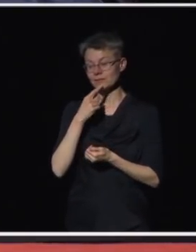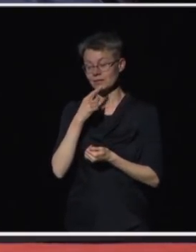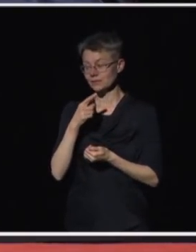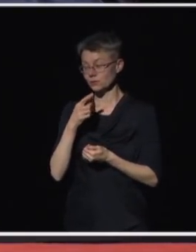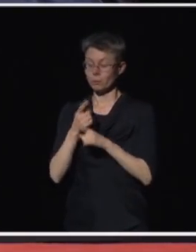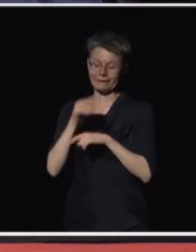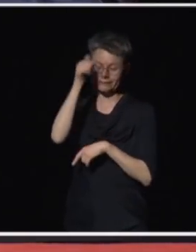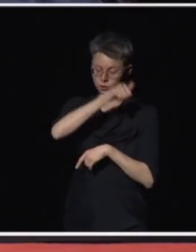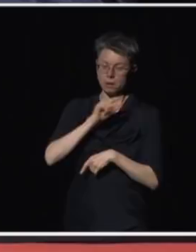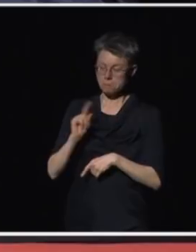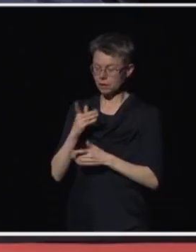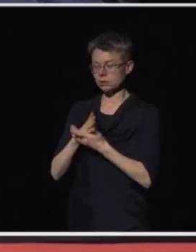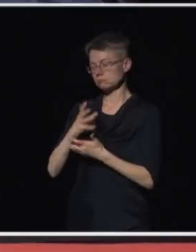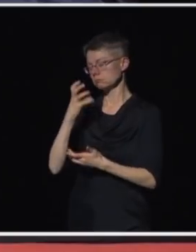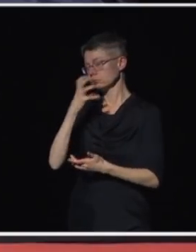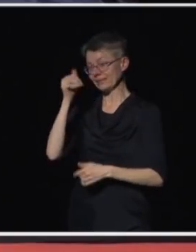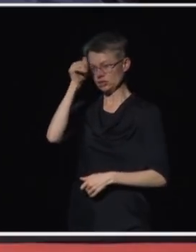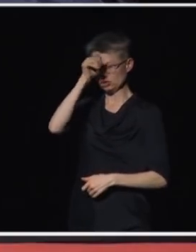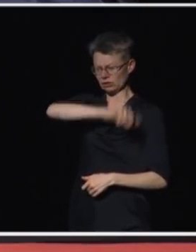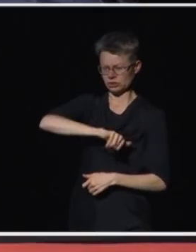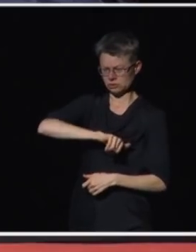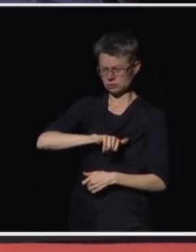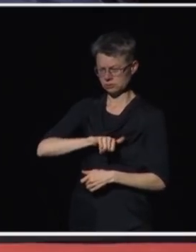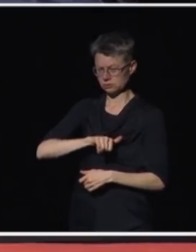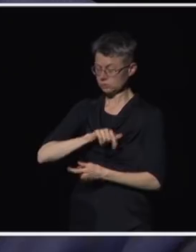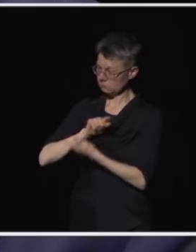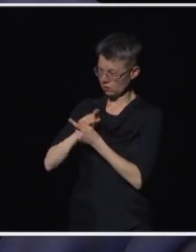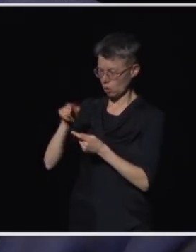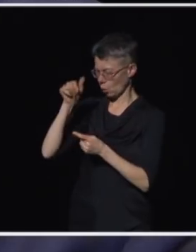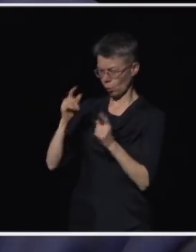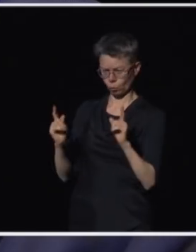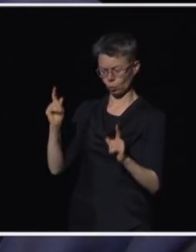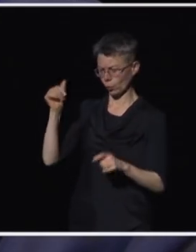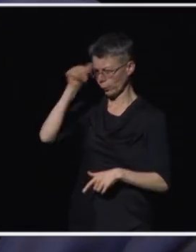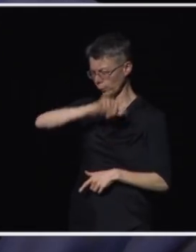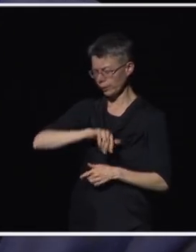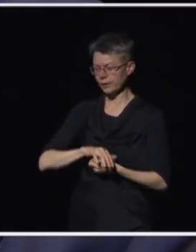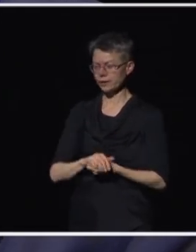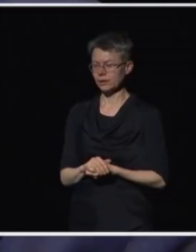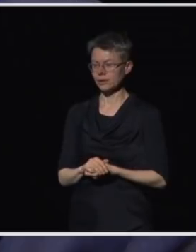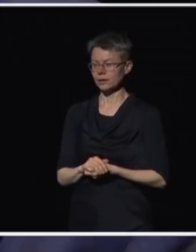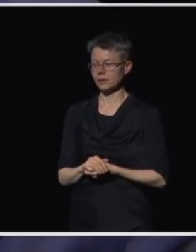He's the most intelligent person in the room. And when you grow up in a society where --